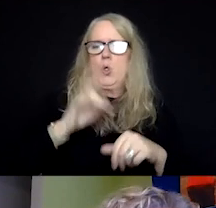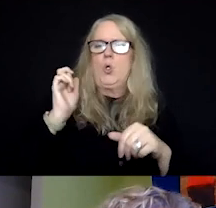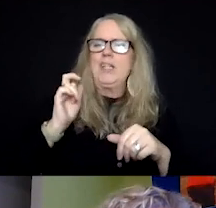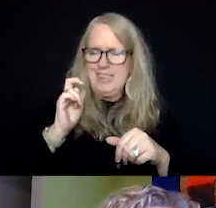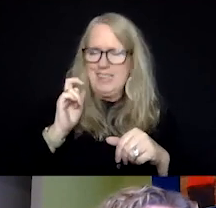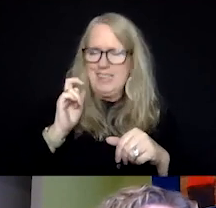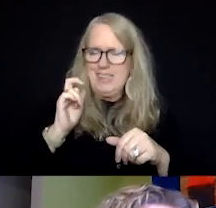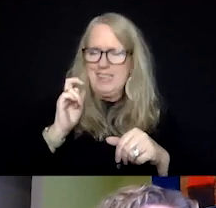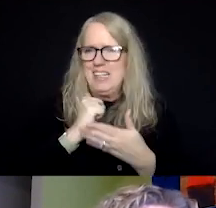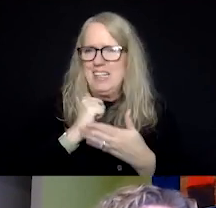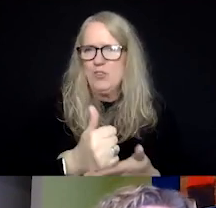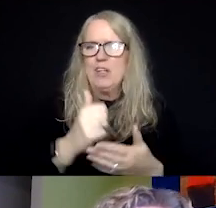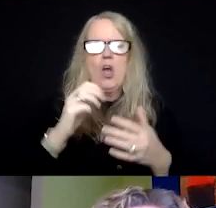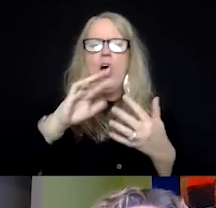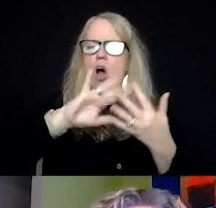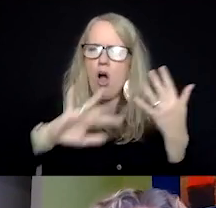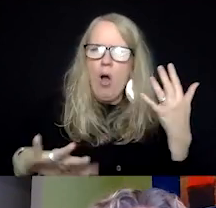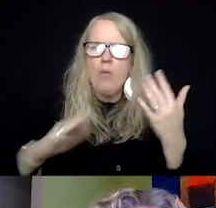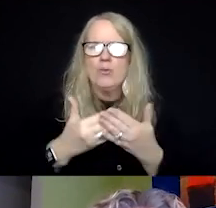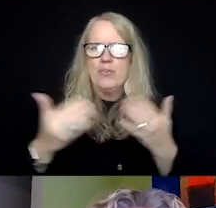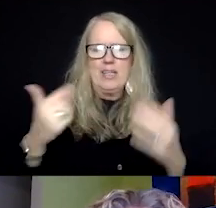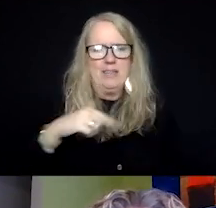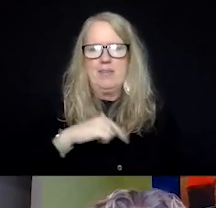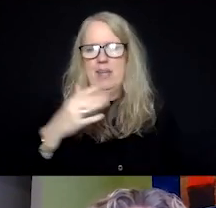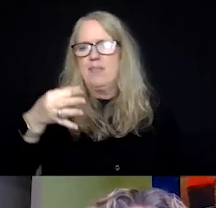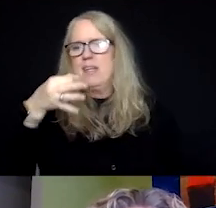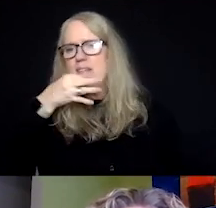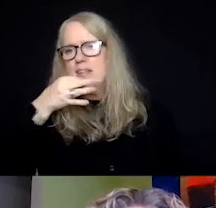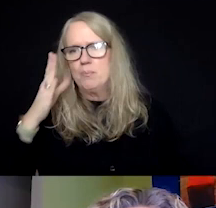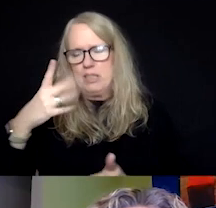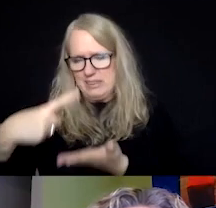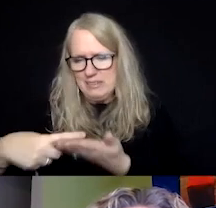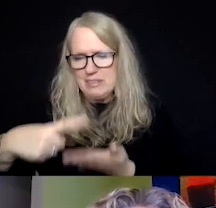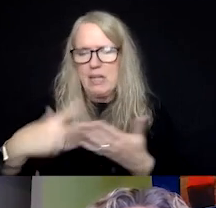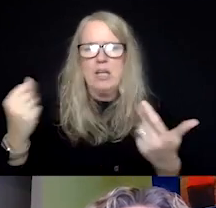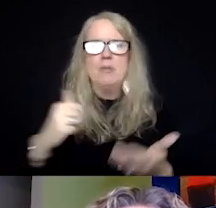THINGS THAT THE EXPERTS DISCUSSED IN PREVENTING VIOLENCE.